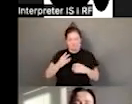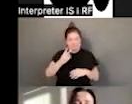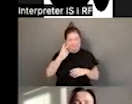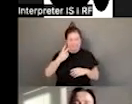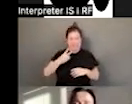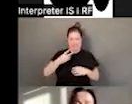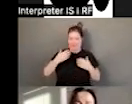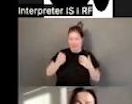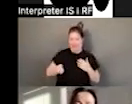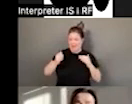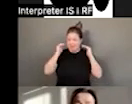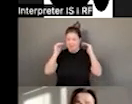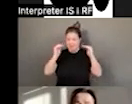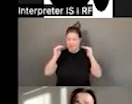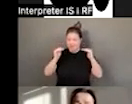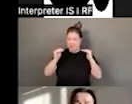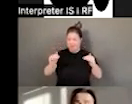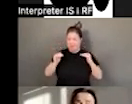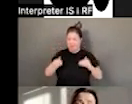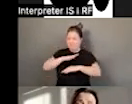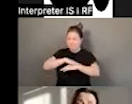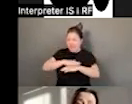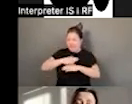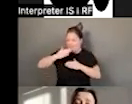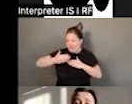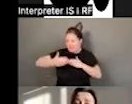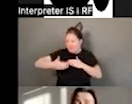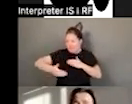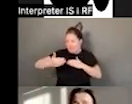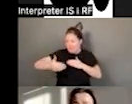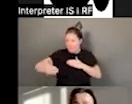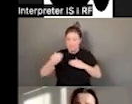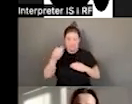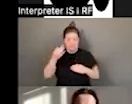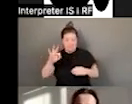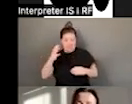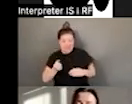to ask you to pose any questions in the Q and A function and then we will try